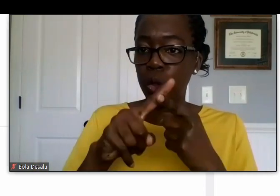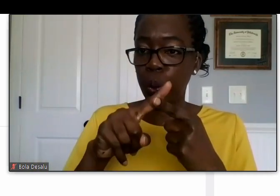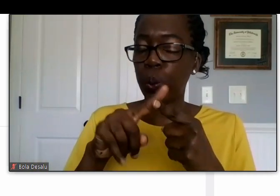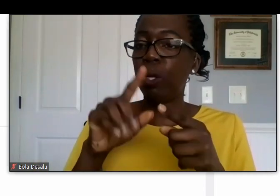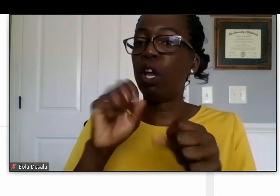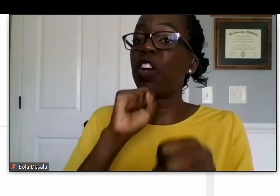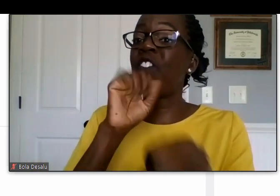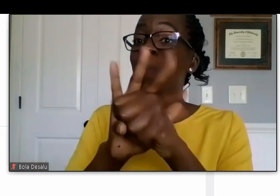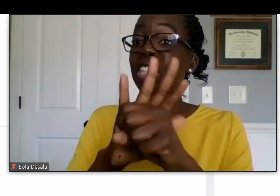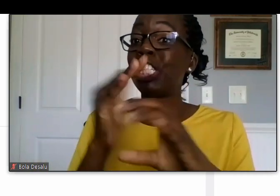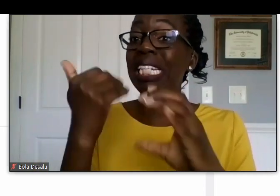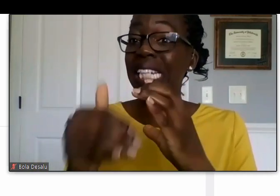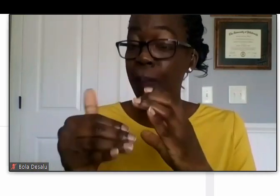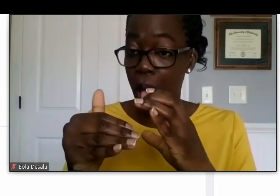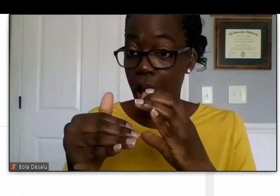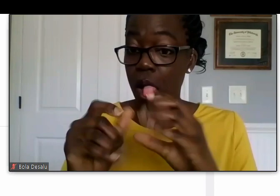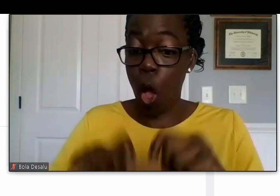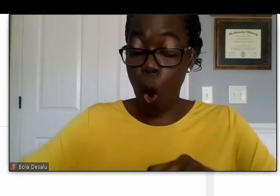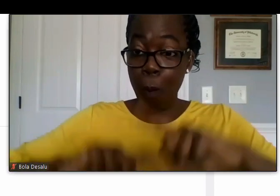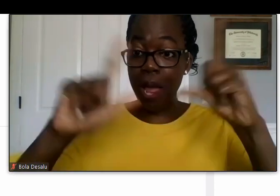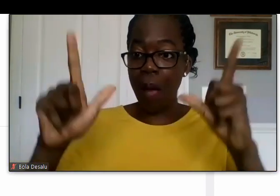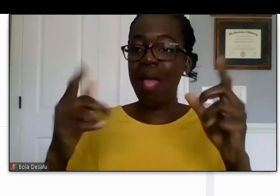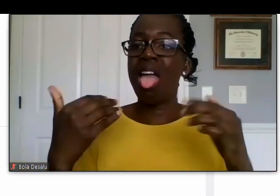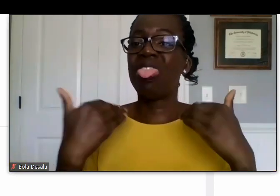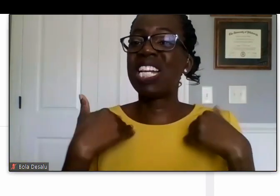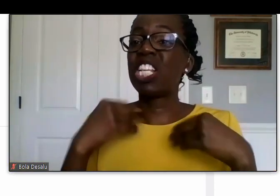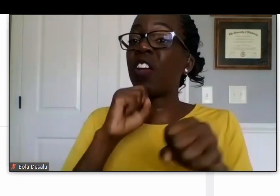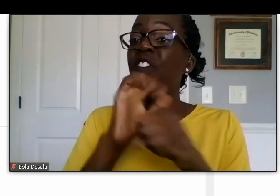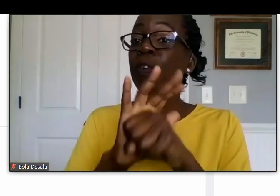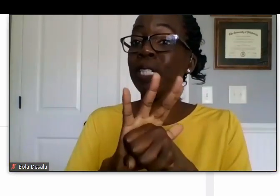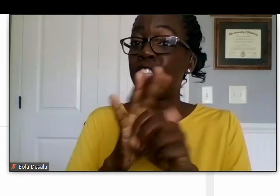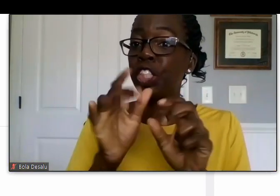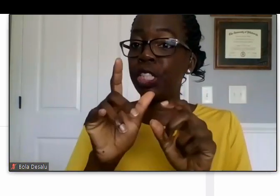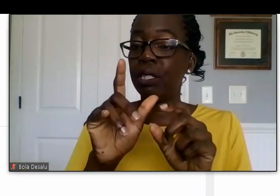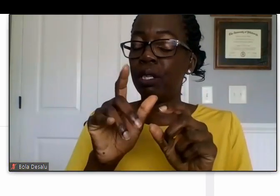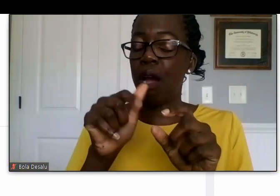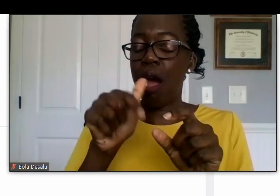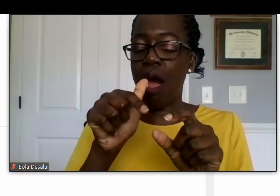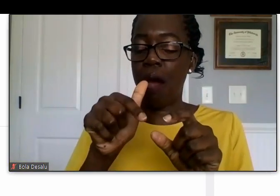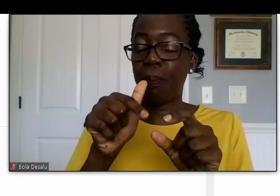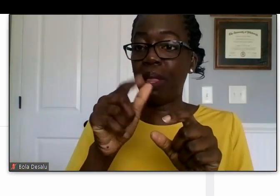you would go... you would access your email, you hit that confirmation email.